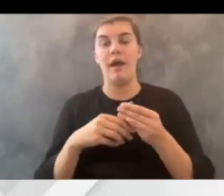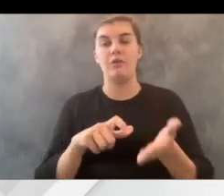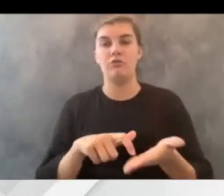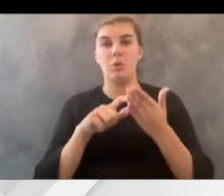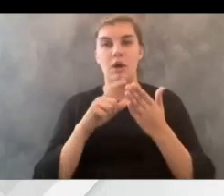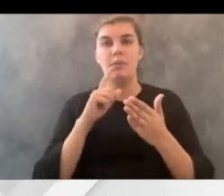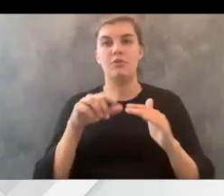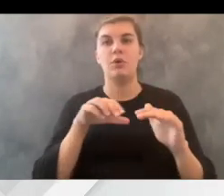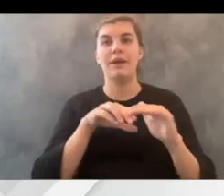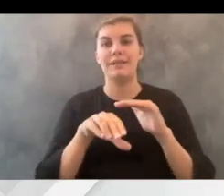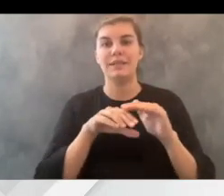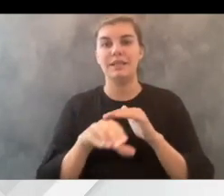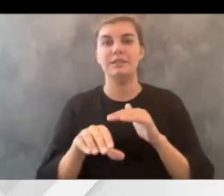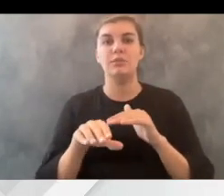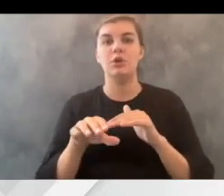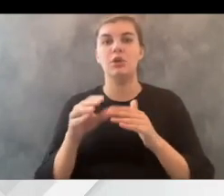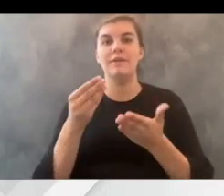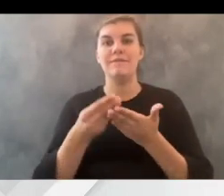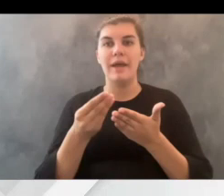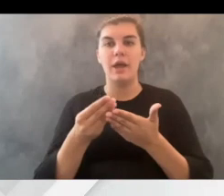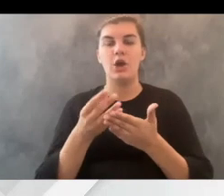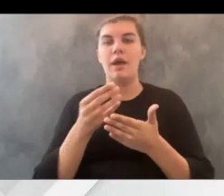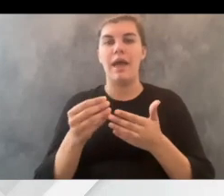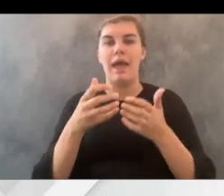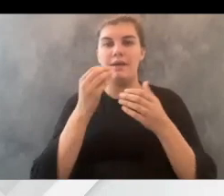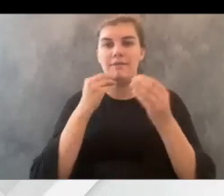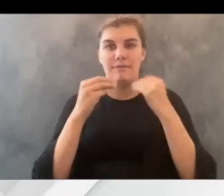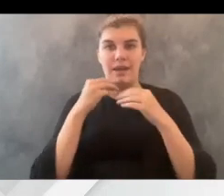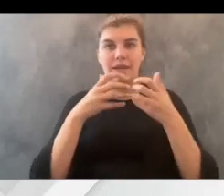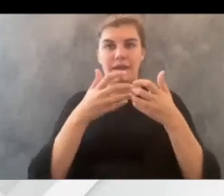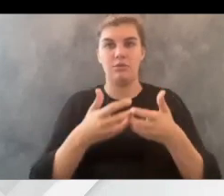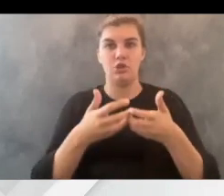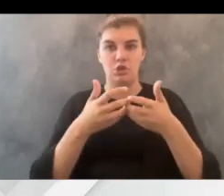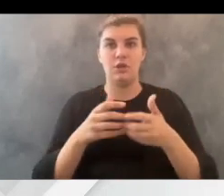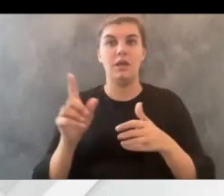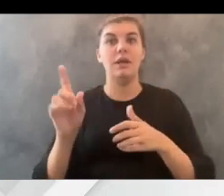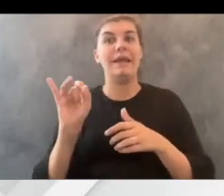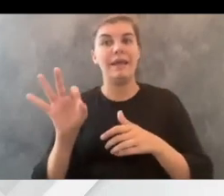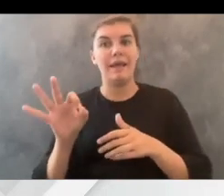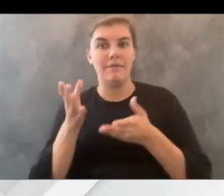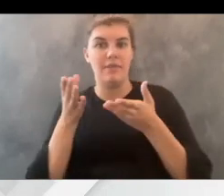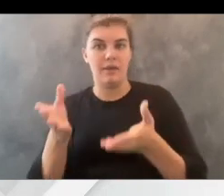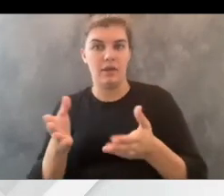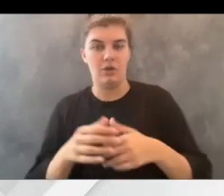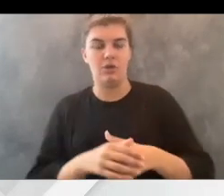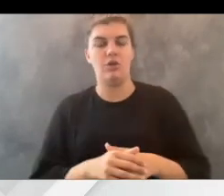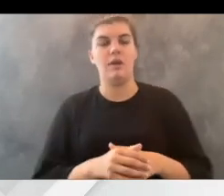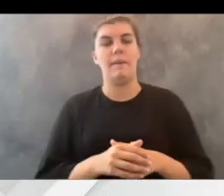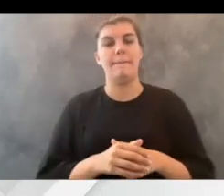fare vending machines where they are provided at transit stops and transit shelters. So they must